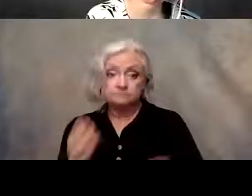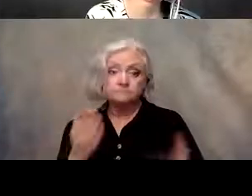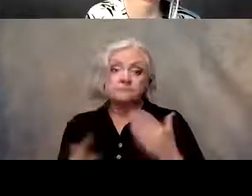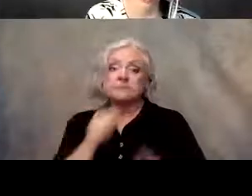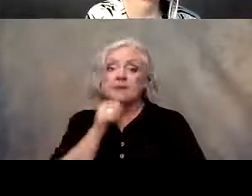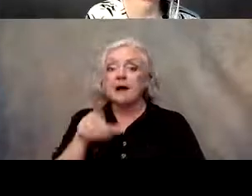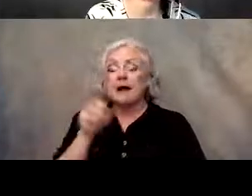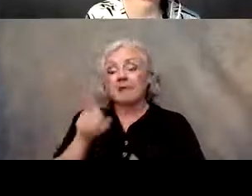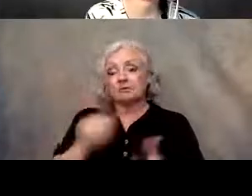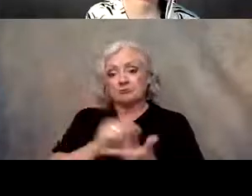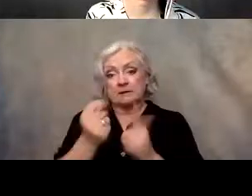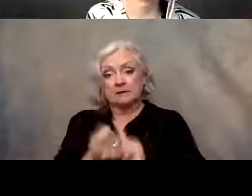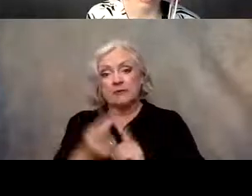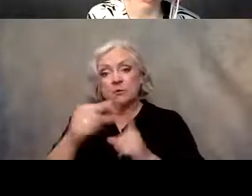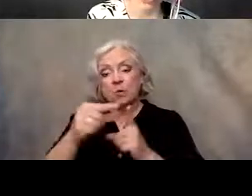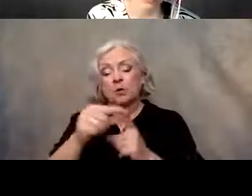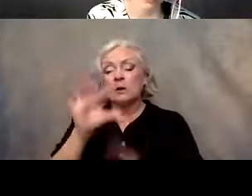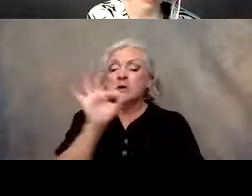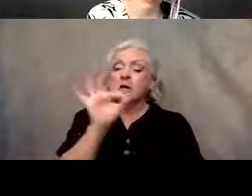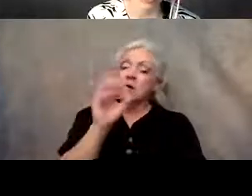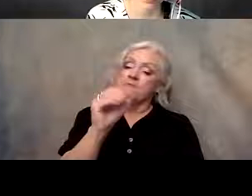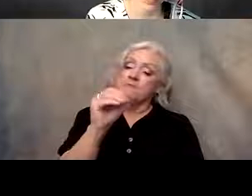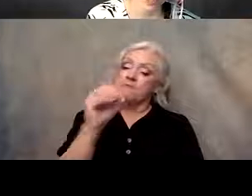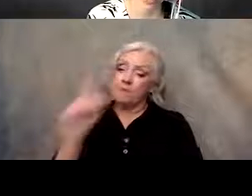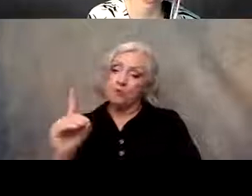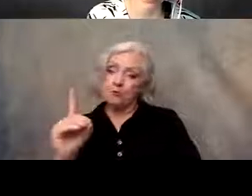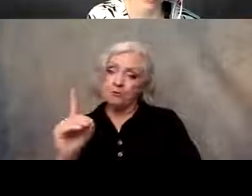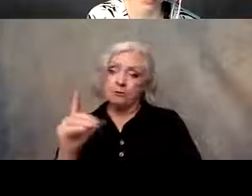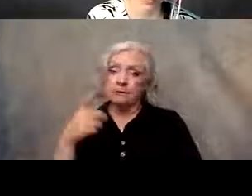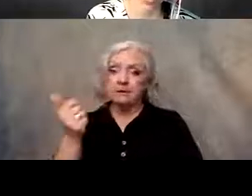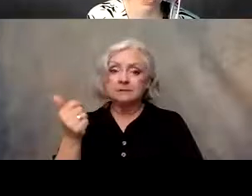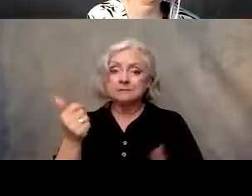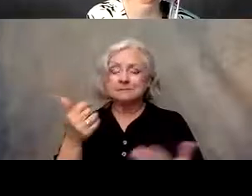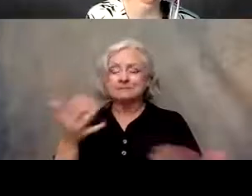because it's going to become apparent during the scene exactly where we are and what's going on.